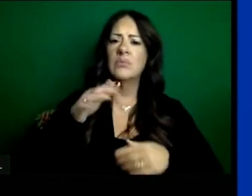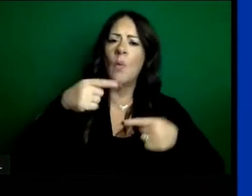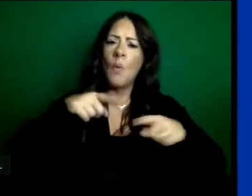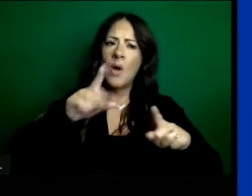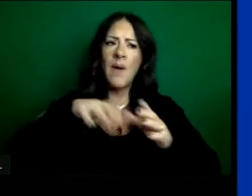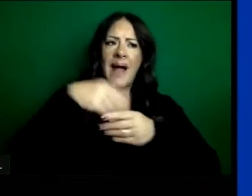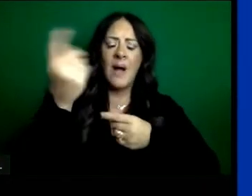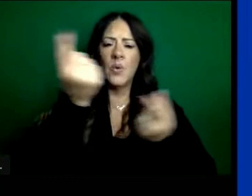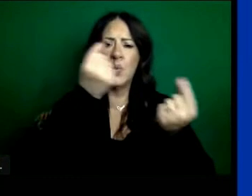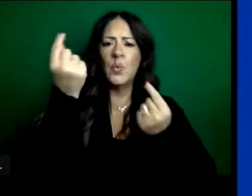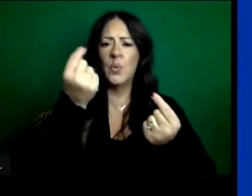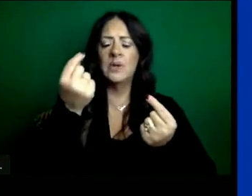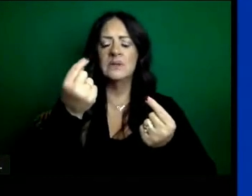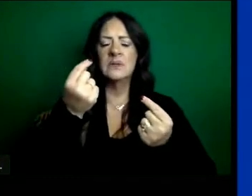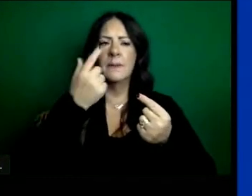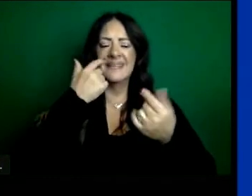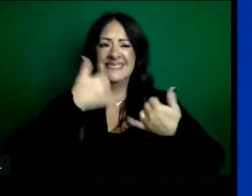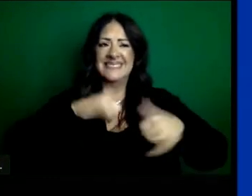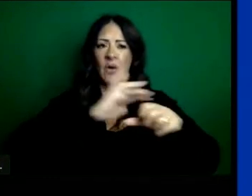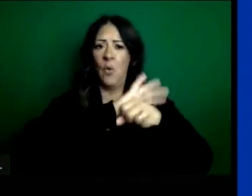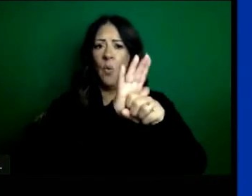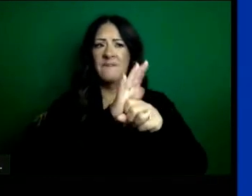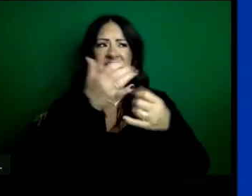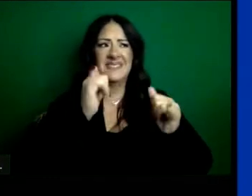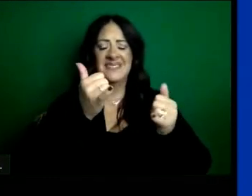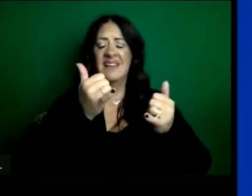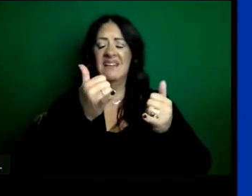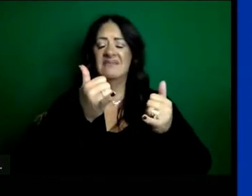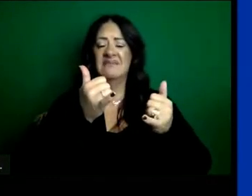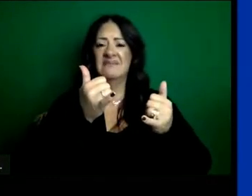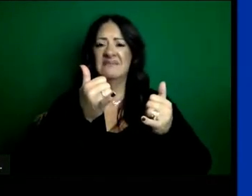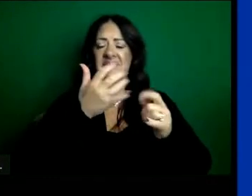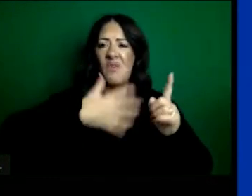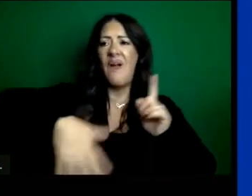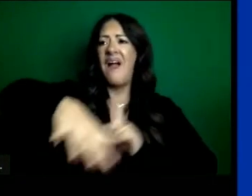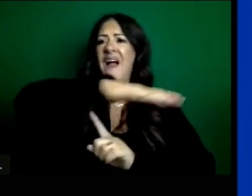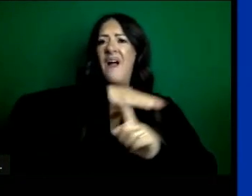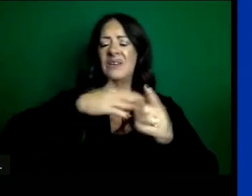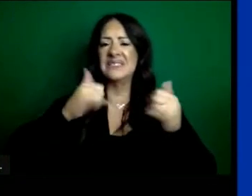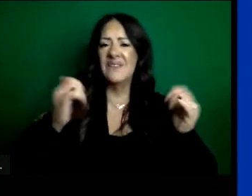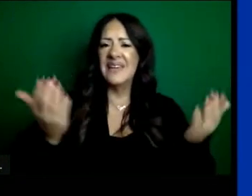ABILITY TO PROTECT OURSELVES AND OUR FAMILIES AND OUR COMMUNITIES AT LARGE AS WE TRY